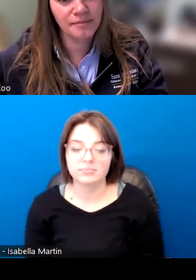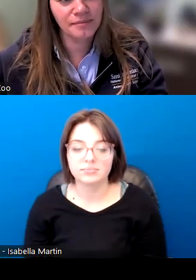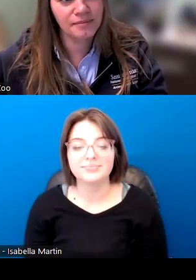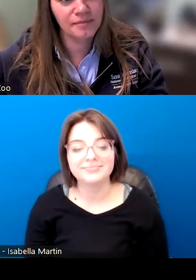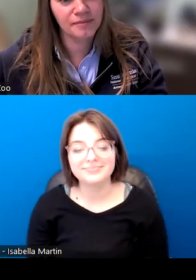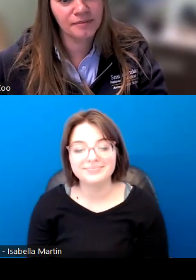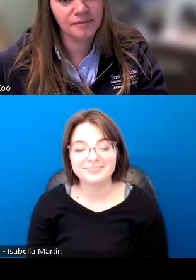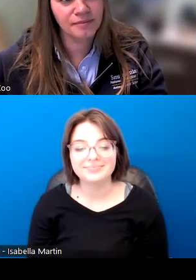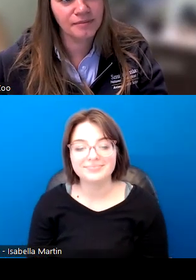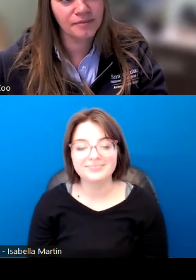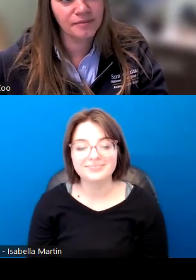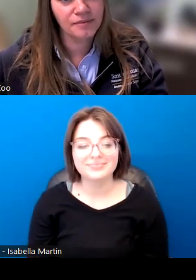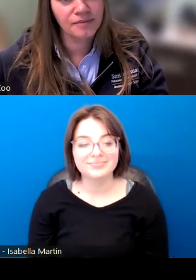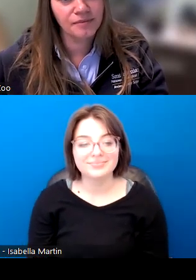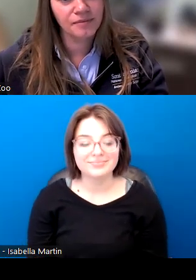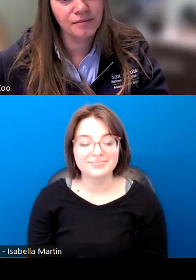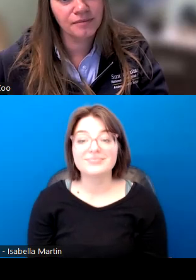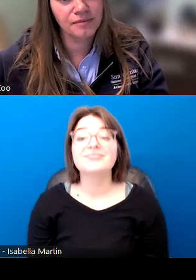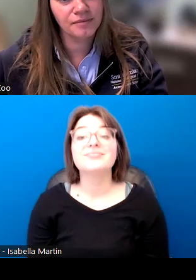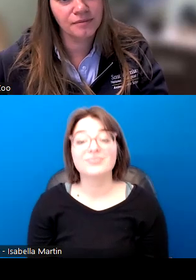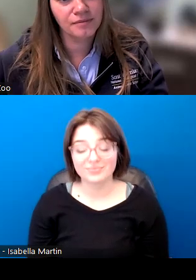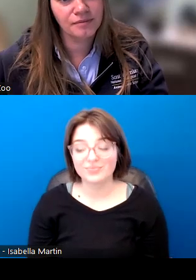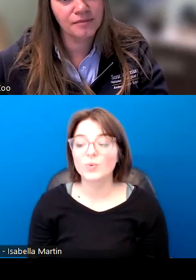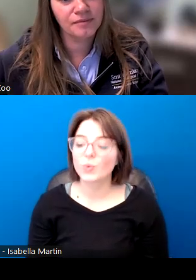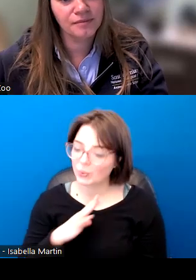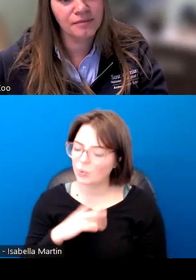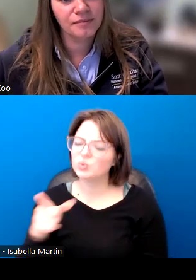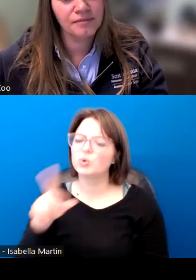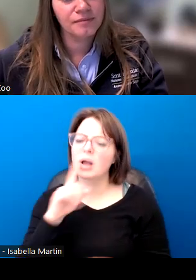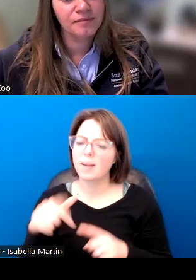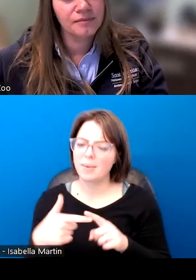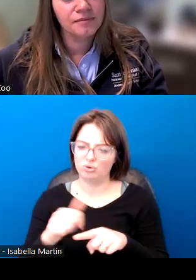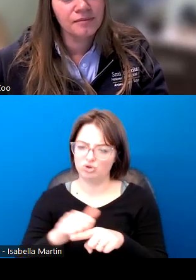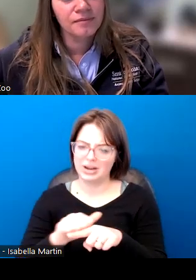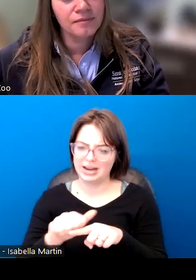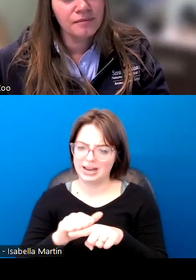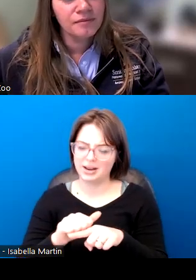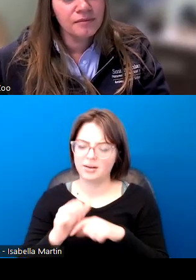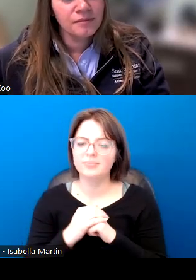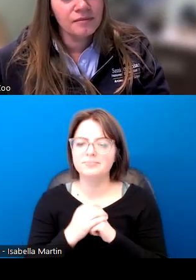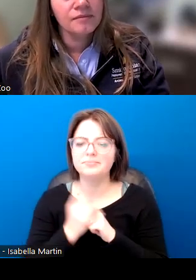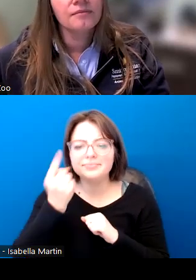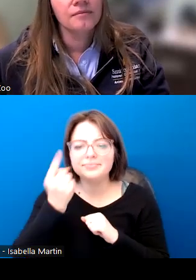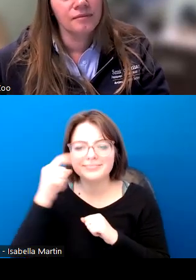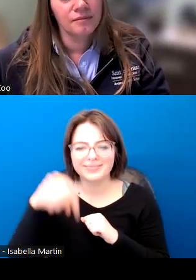Shellie: Very cool, so when we mentioned training so this is outside of their normal everyday diet. I